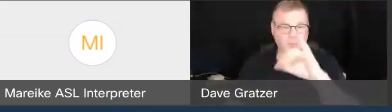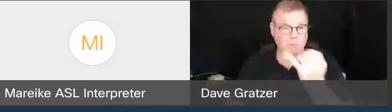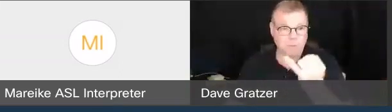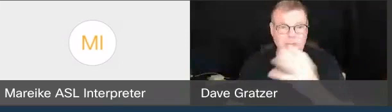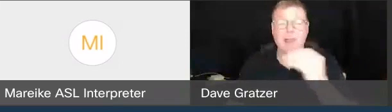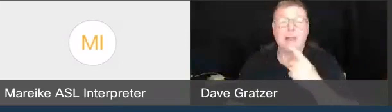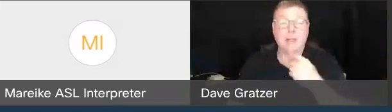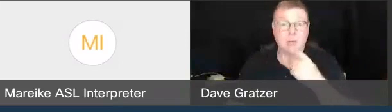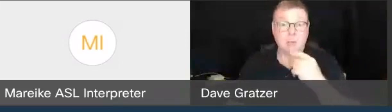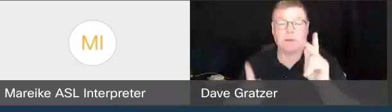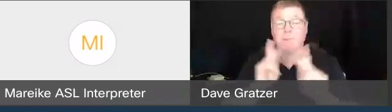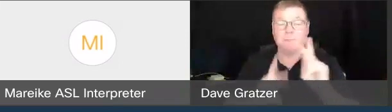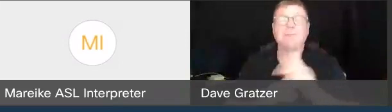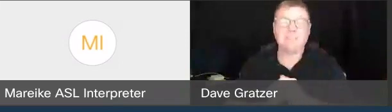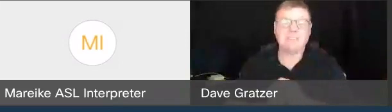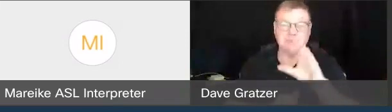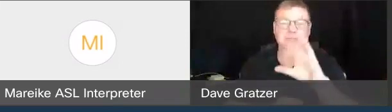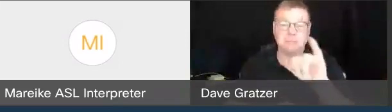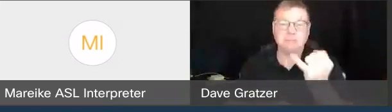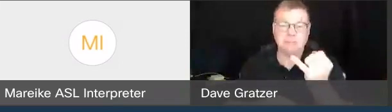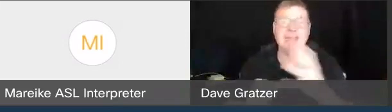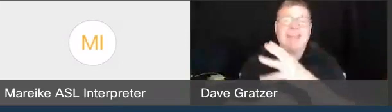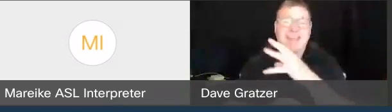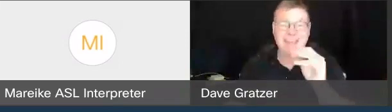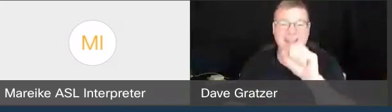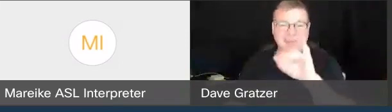are those individuals with criminal justice involvement, you can see it's sort of a